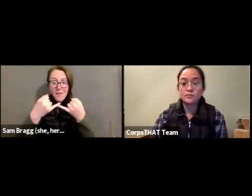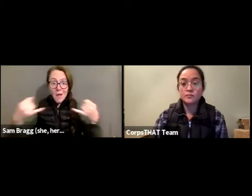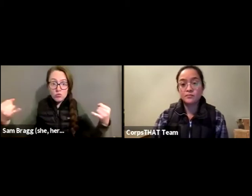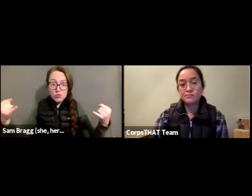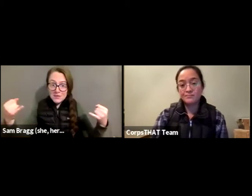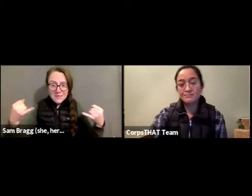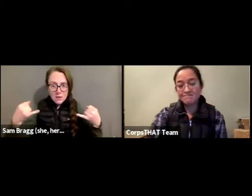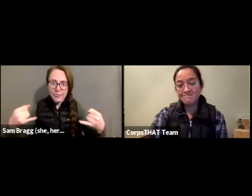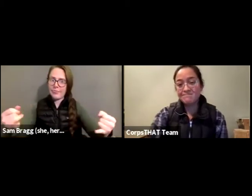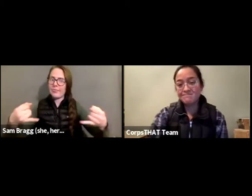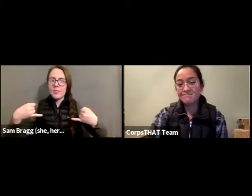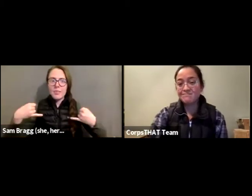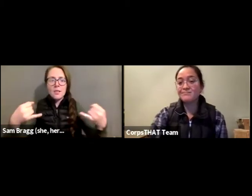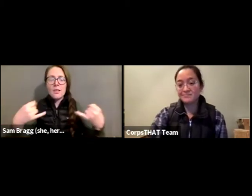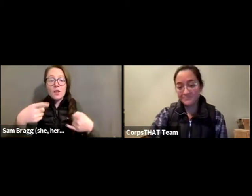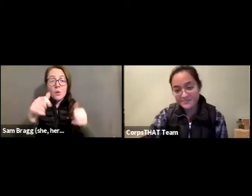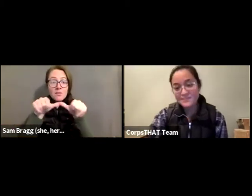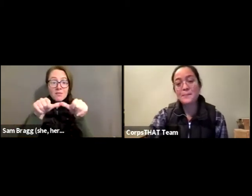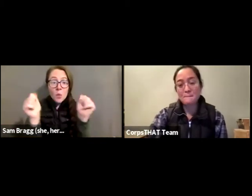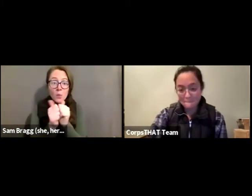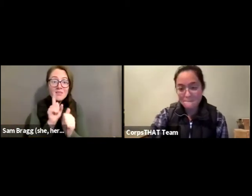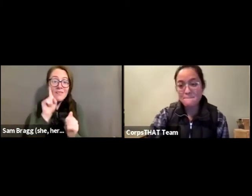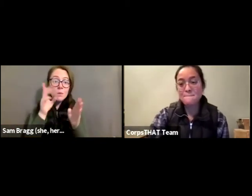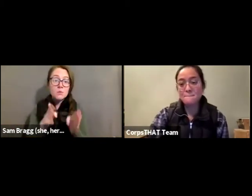you know an understanding because outdoor interpreting is different the boundaries are